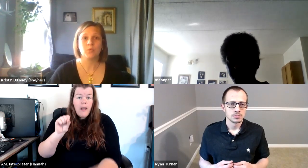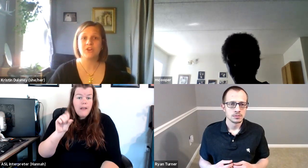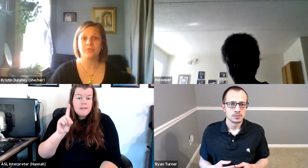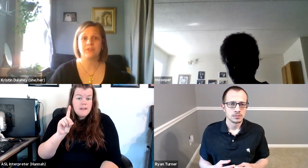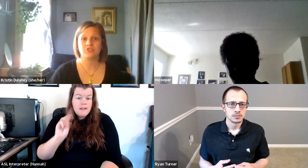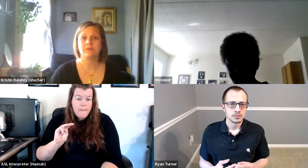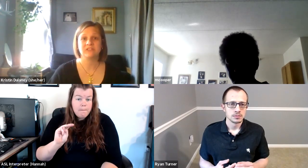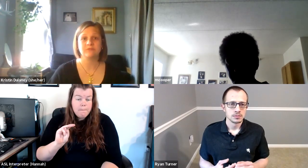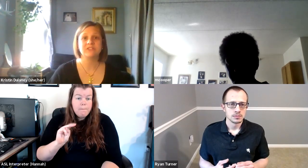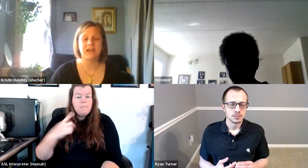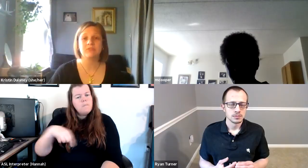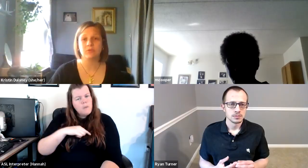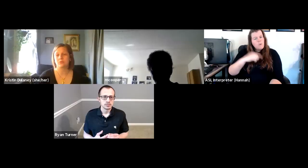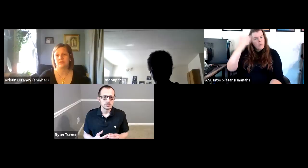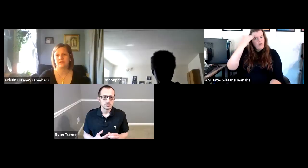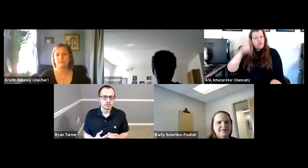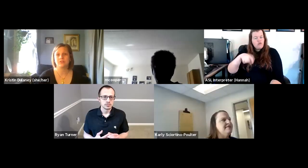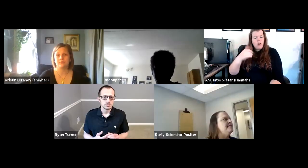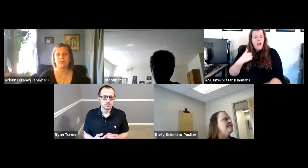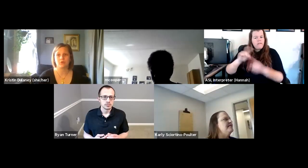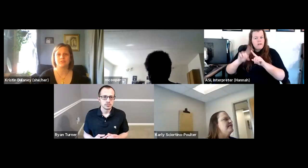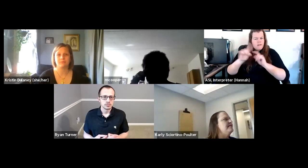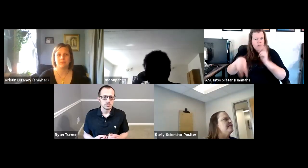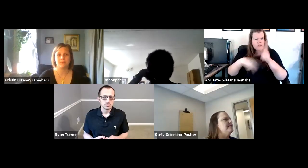We know that there should be different types of resources for different groups of people.